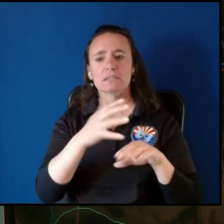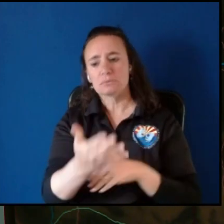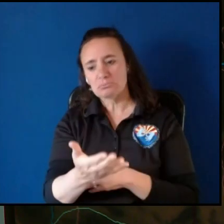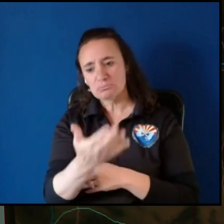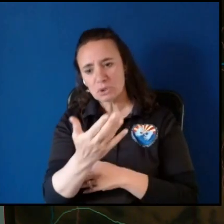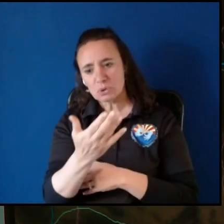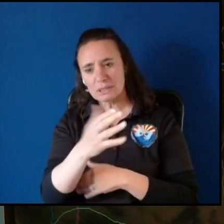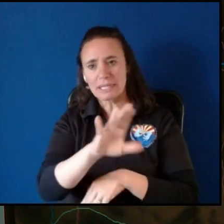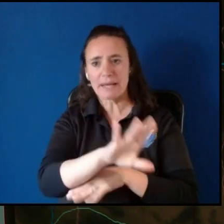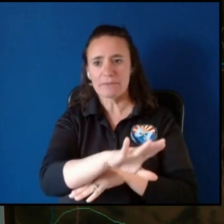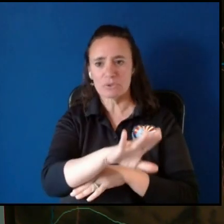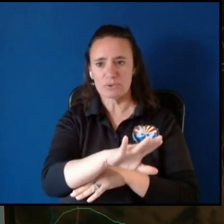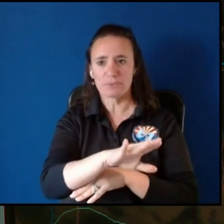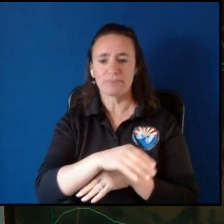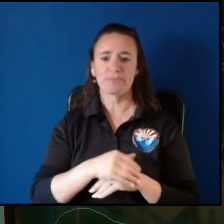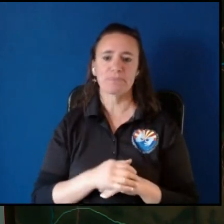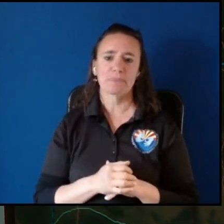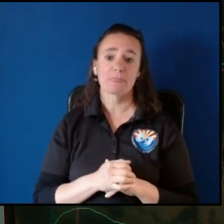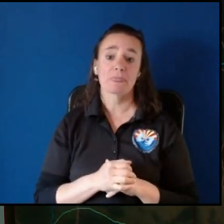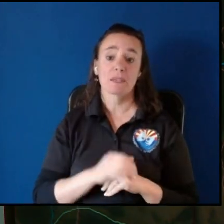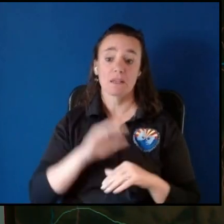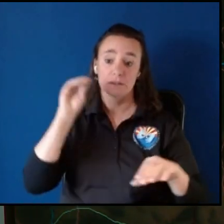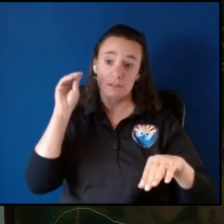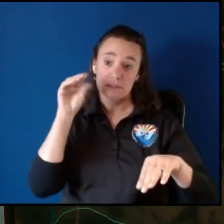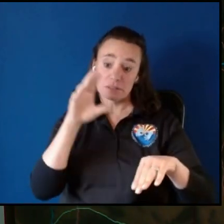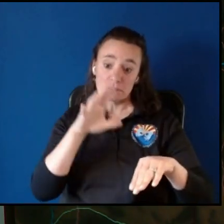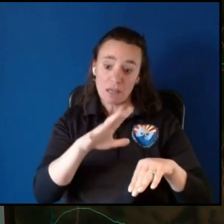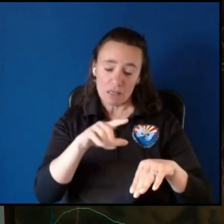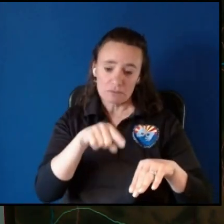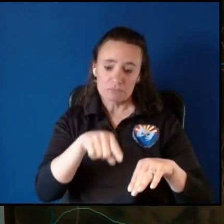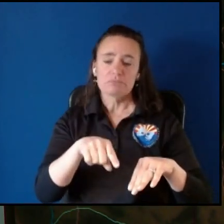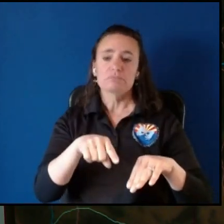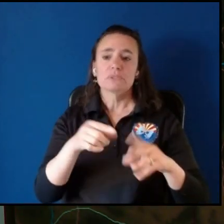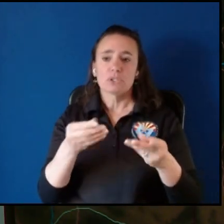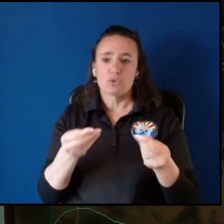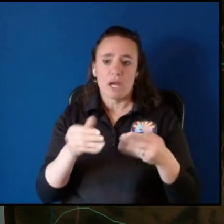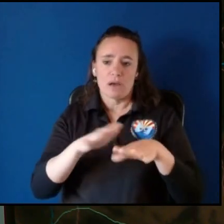That sunshine will heat the ground and will regenerate new showers